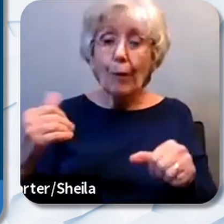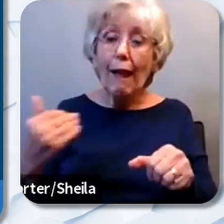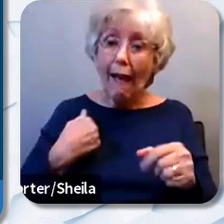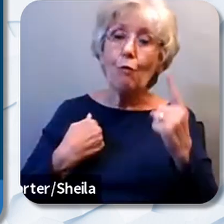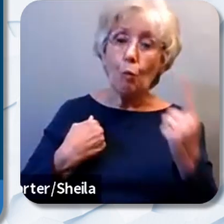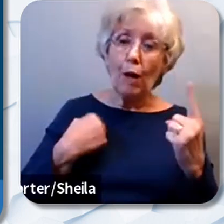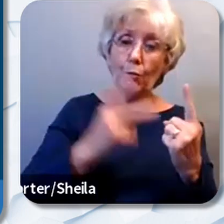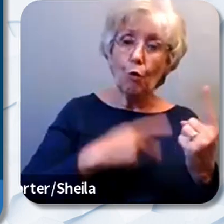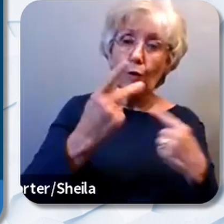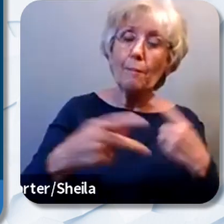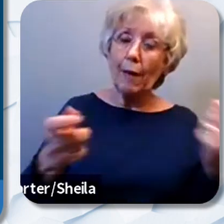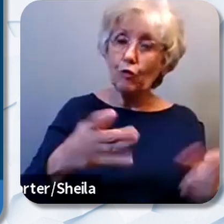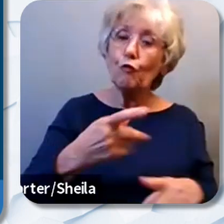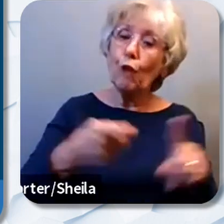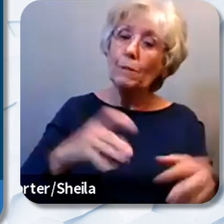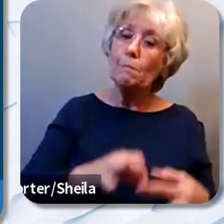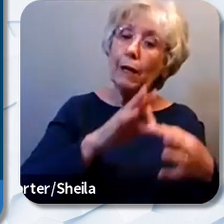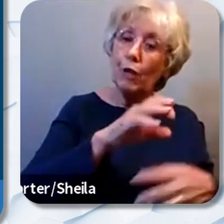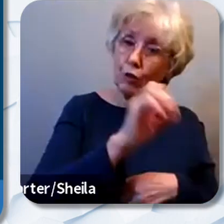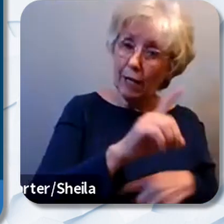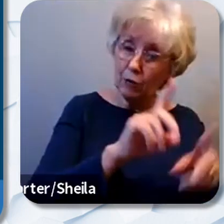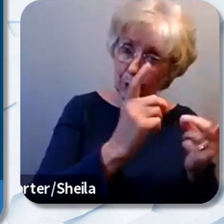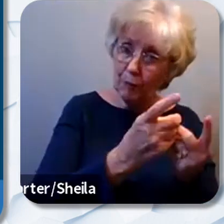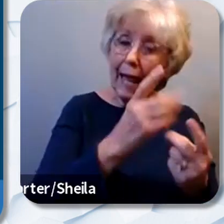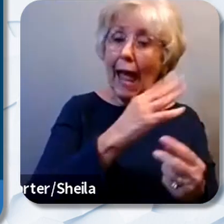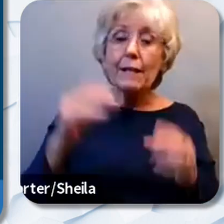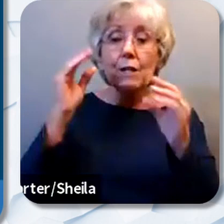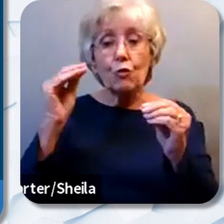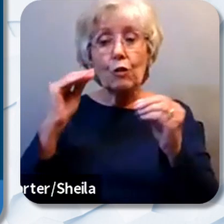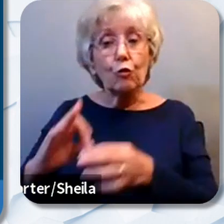that is from the special education department and there's an instructional coordinator, that is from